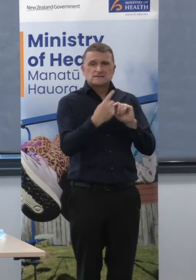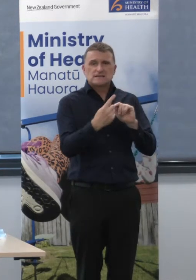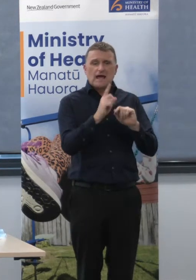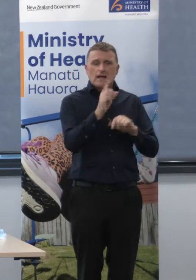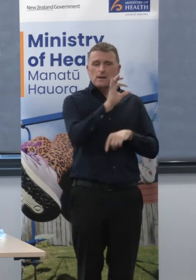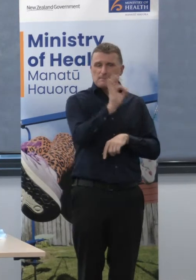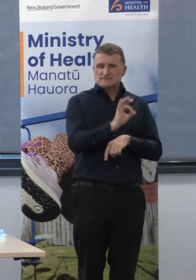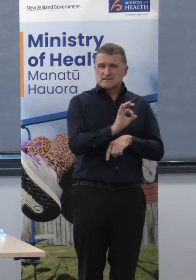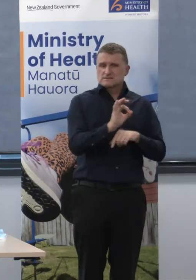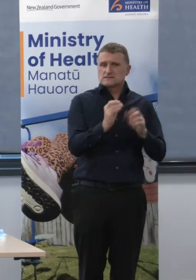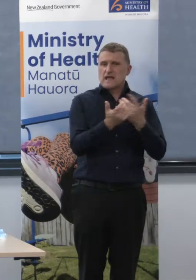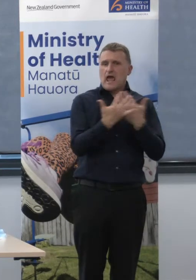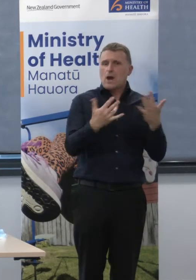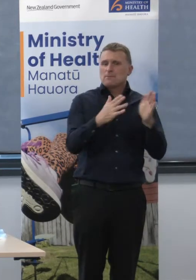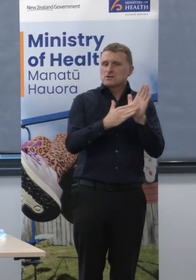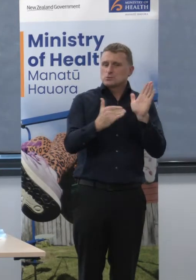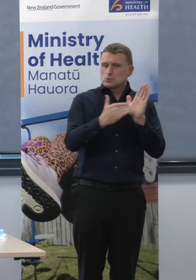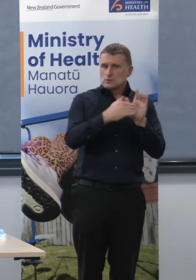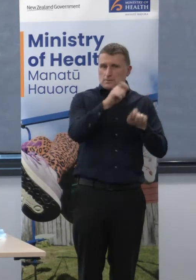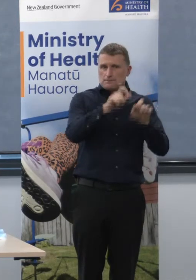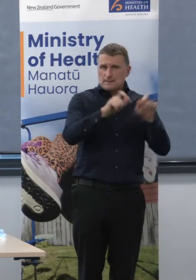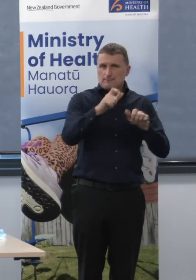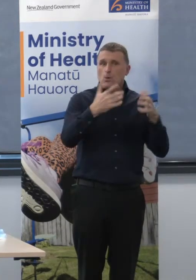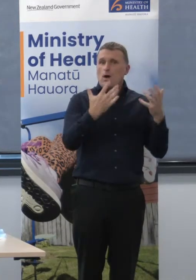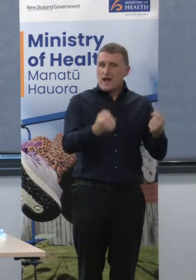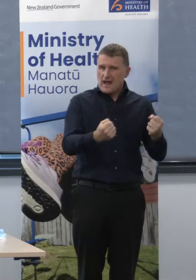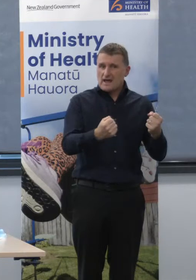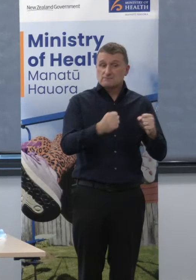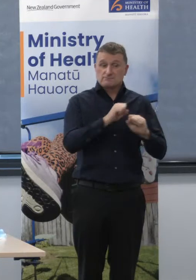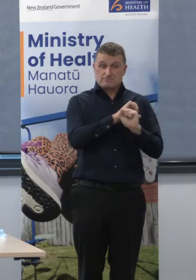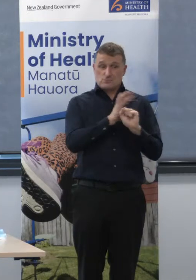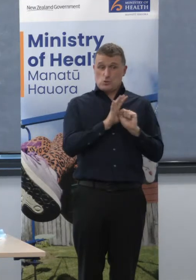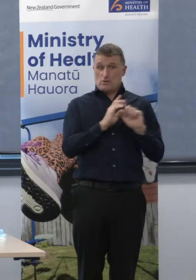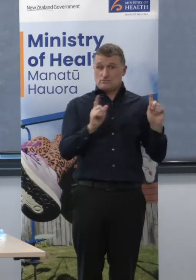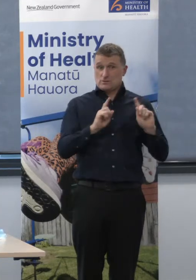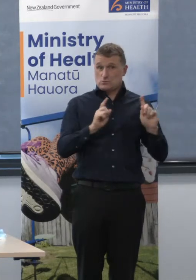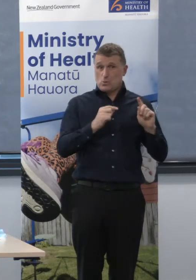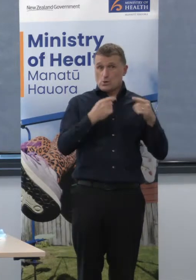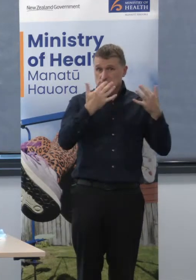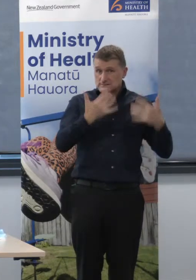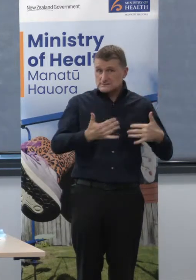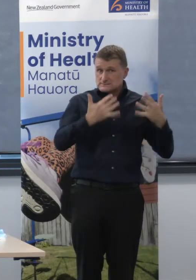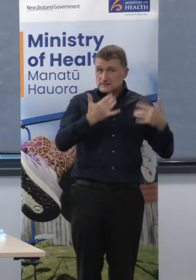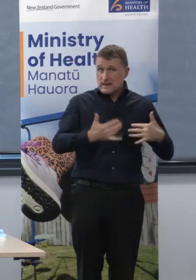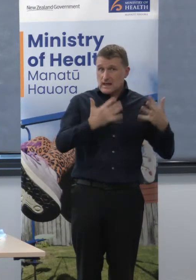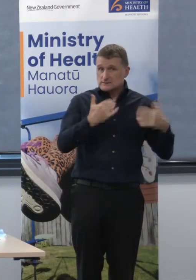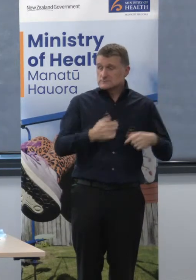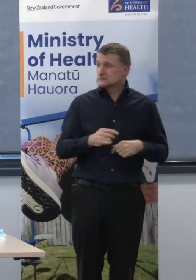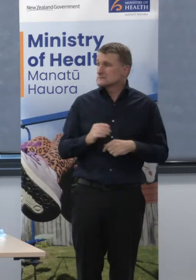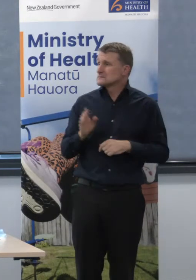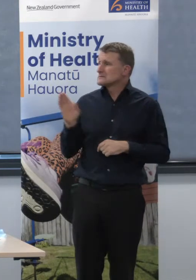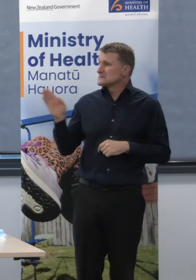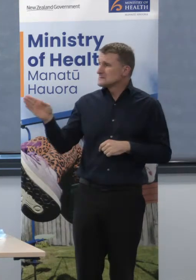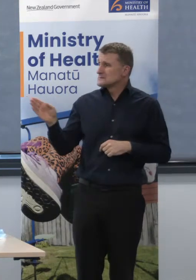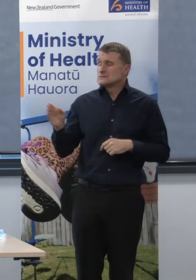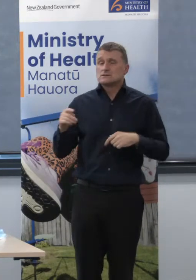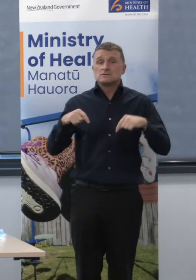have COVID? That is a good question.